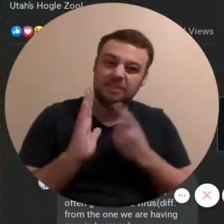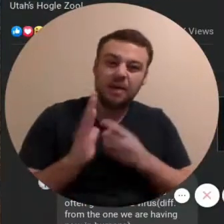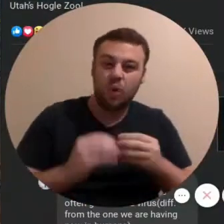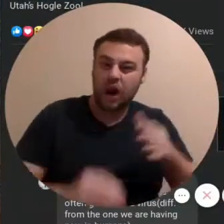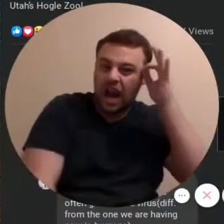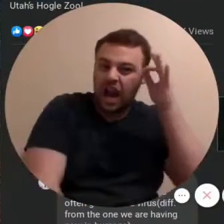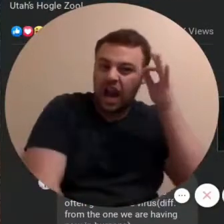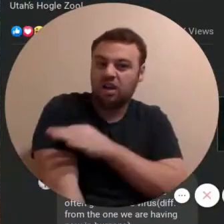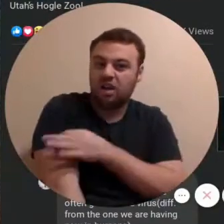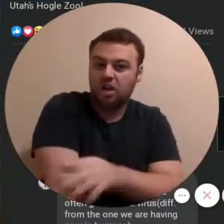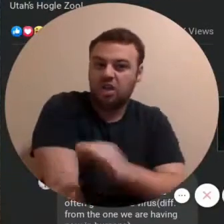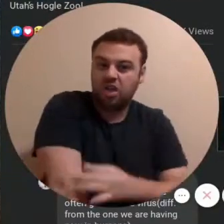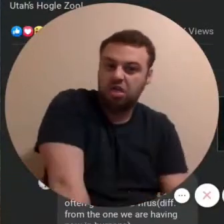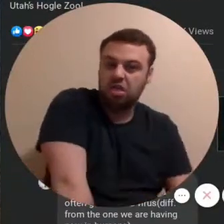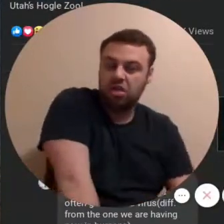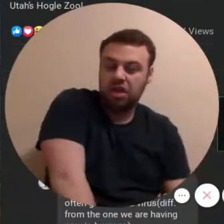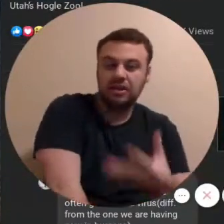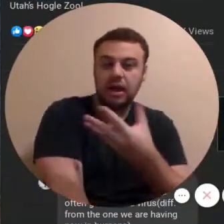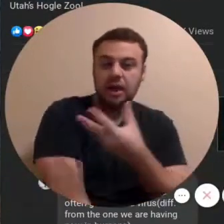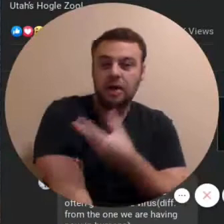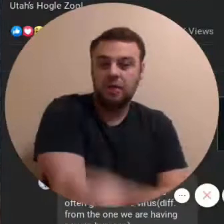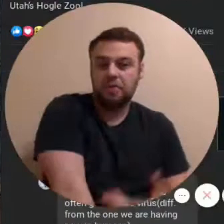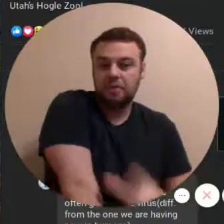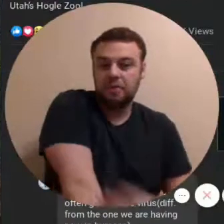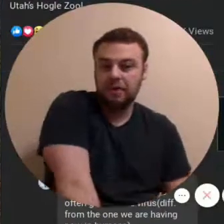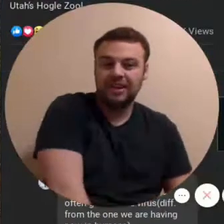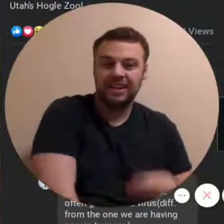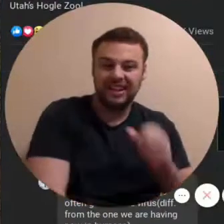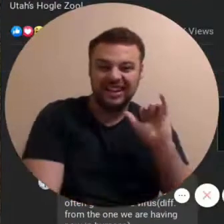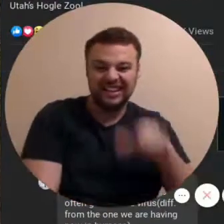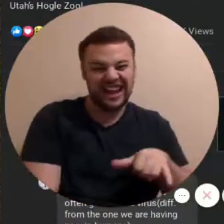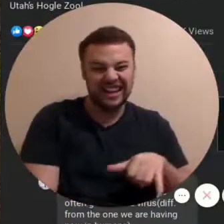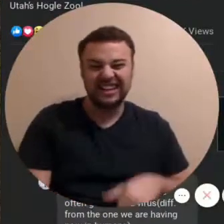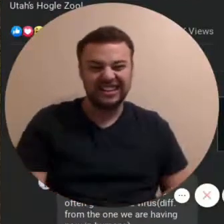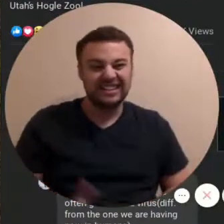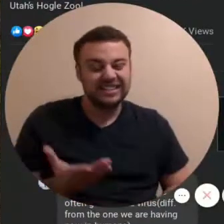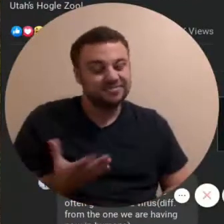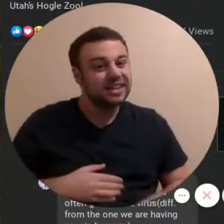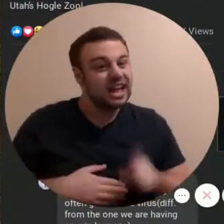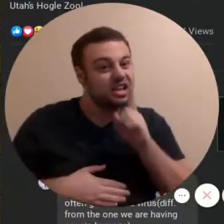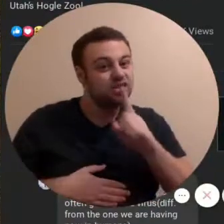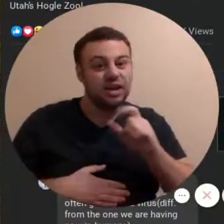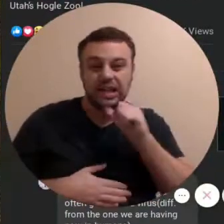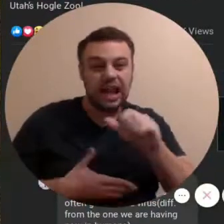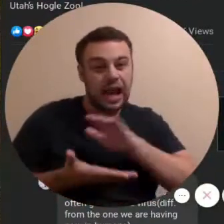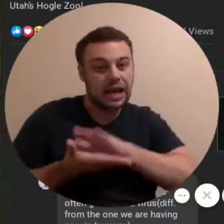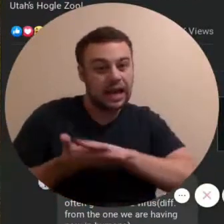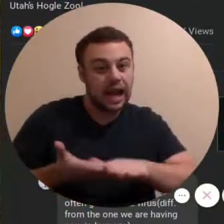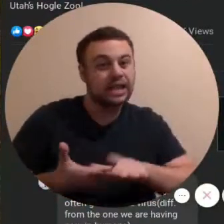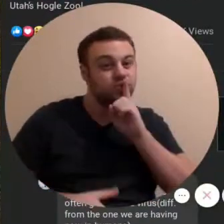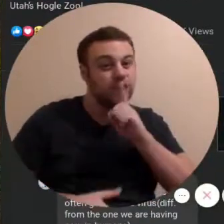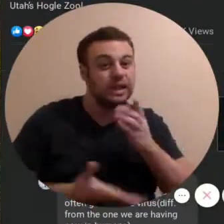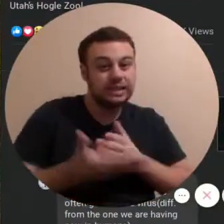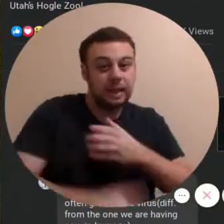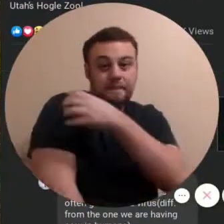Gwen: Because they shed in patches, it's not a nice shed. But they lose their fur for the hot summer coming up.